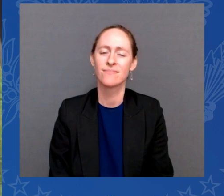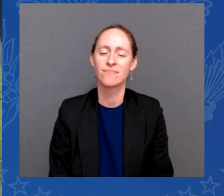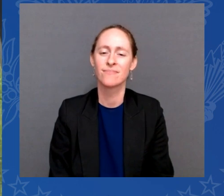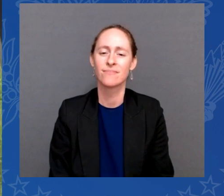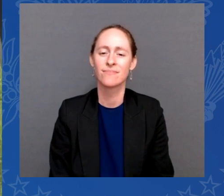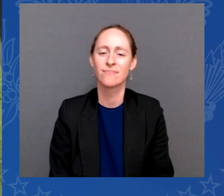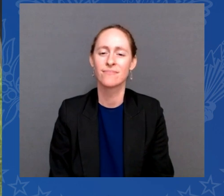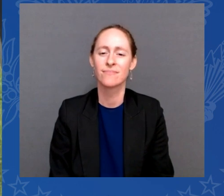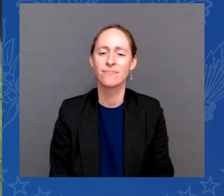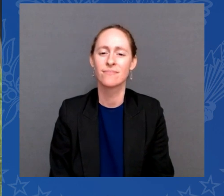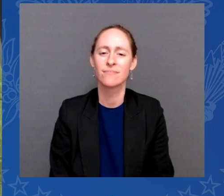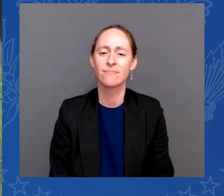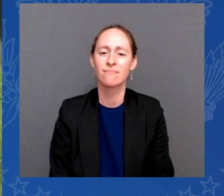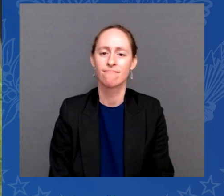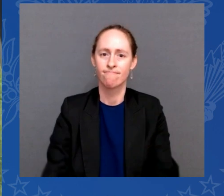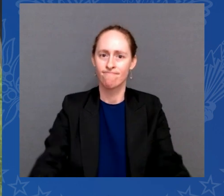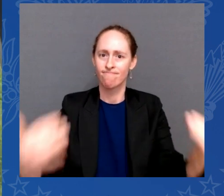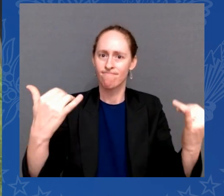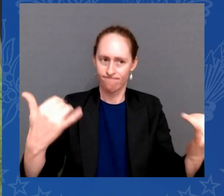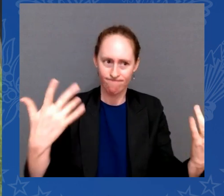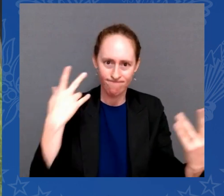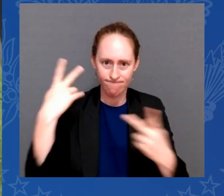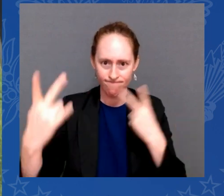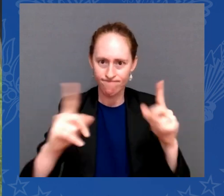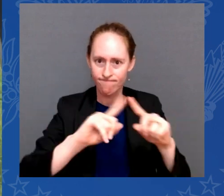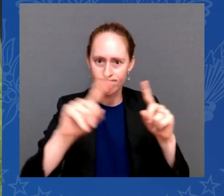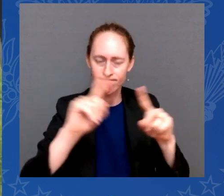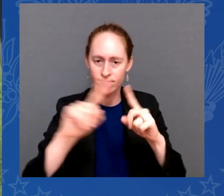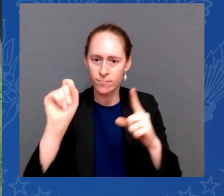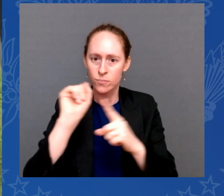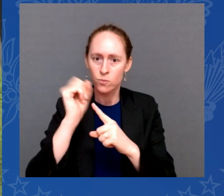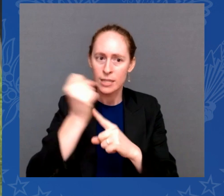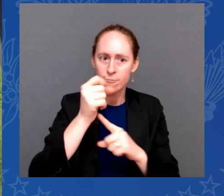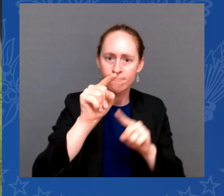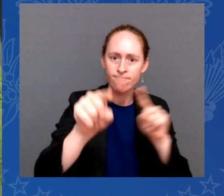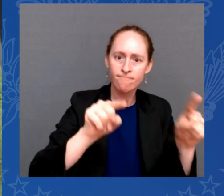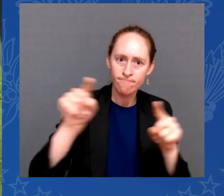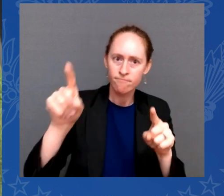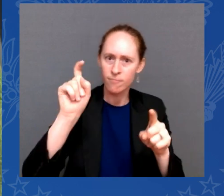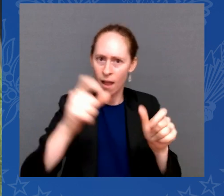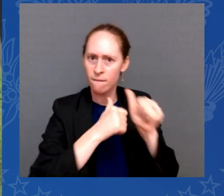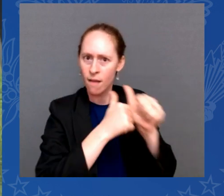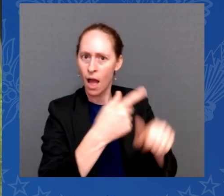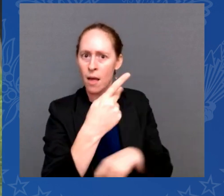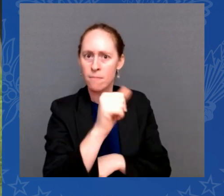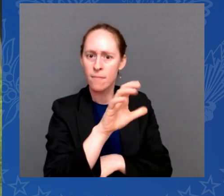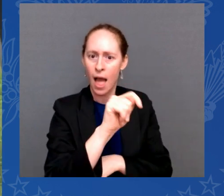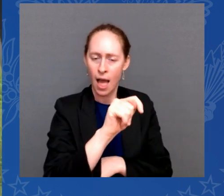are cancers that our troops, men and women, including women, veterans --